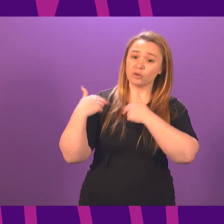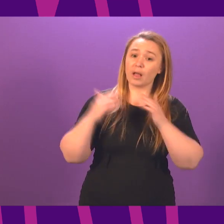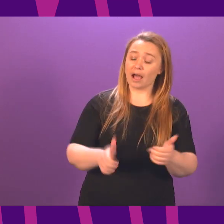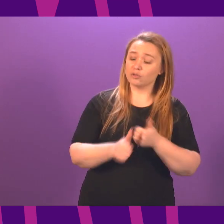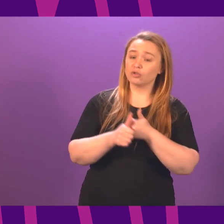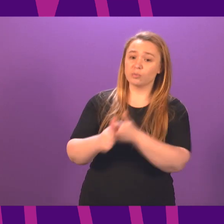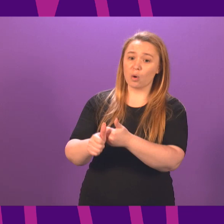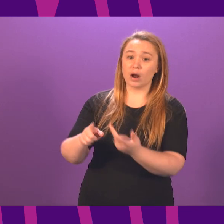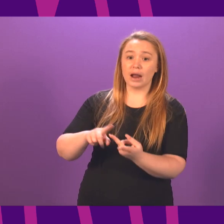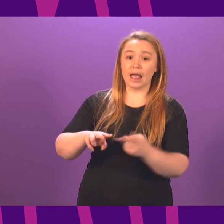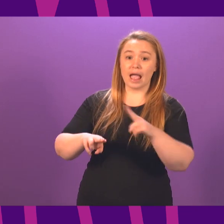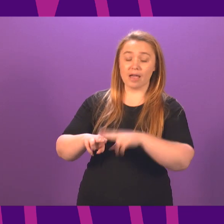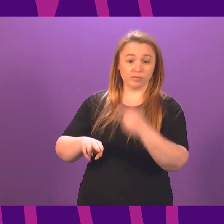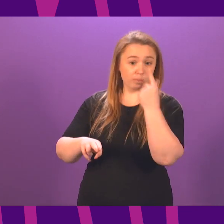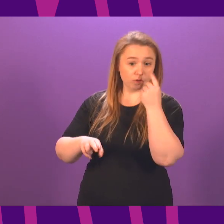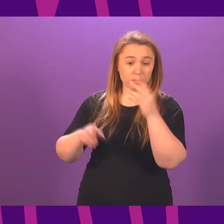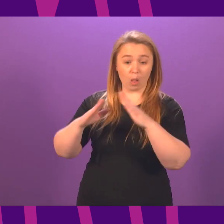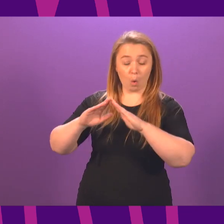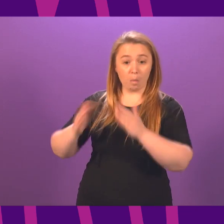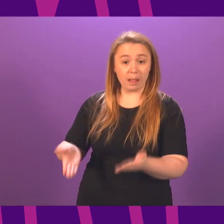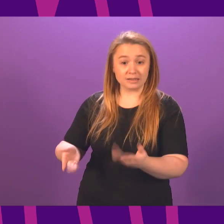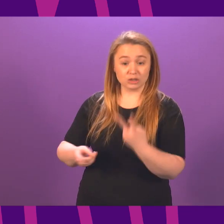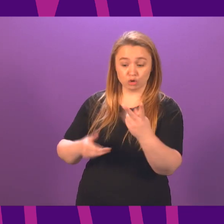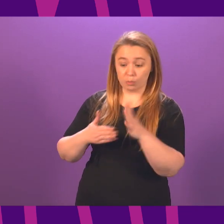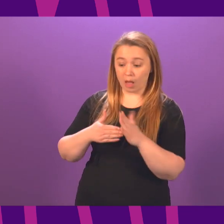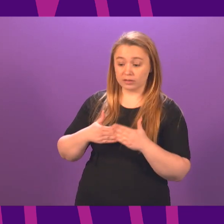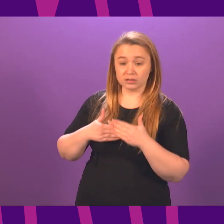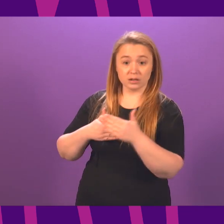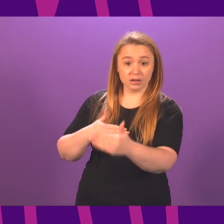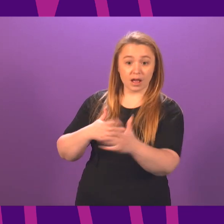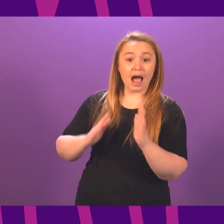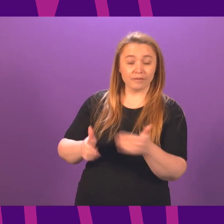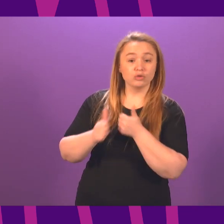within two months and to prevent homelessness wherever possible. Councils also have a duty to